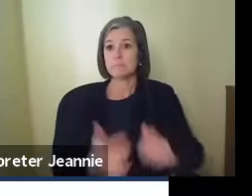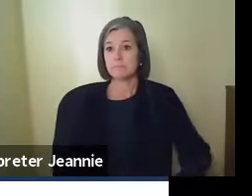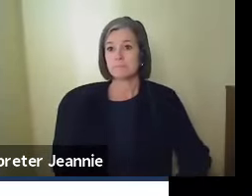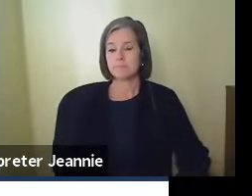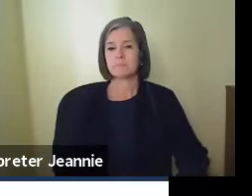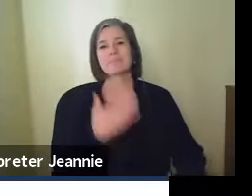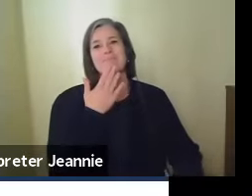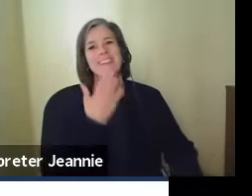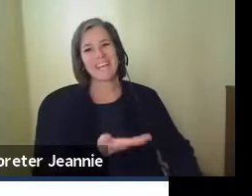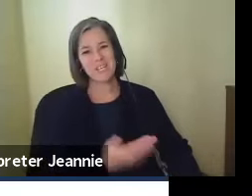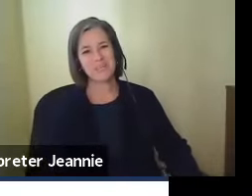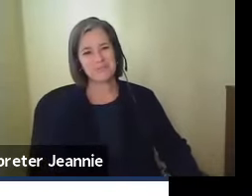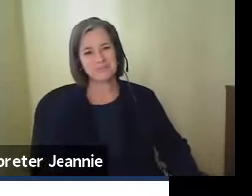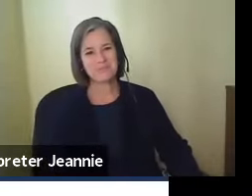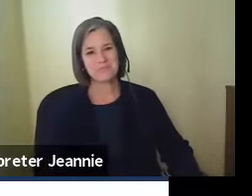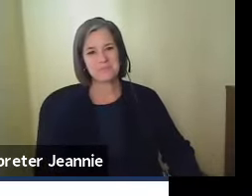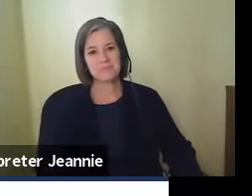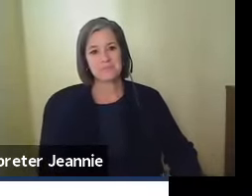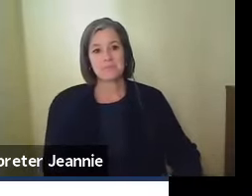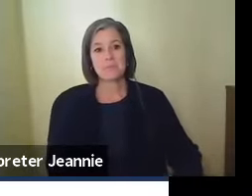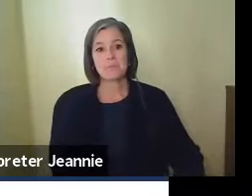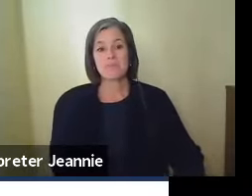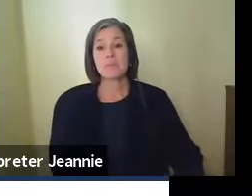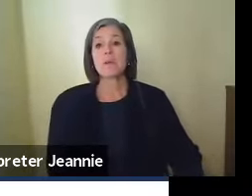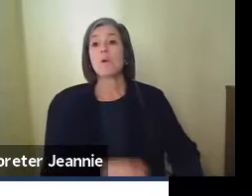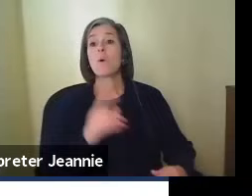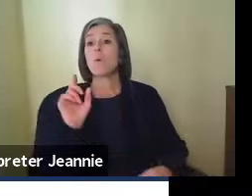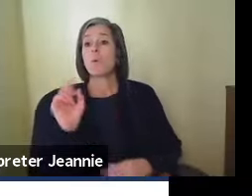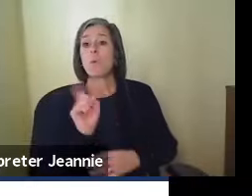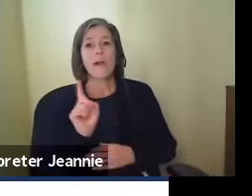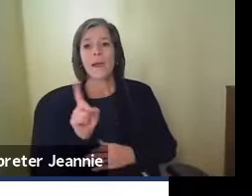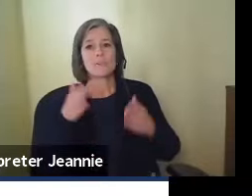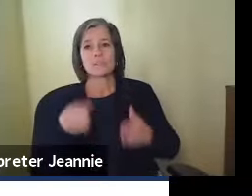And where would the person with a disability get the vaccine?